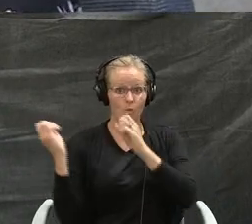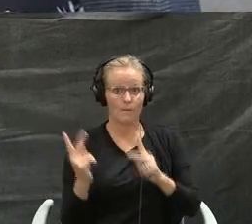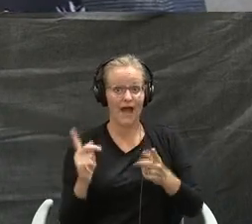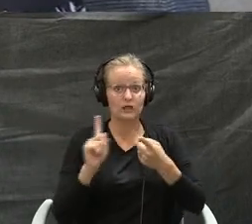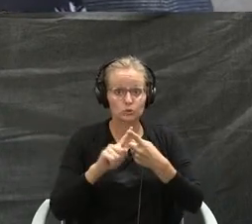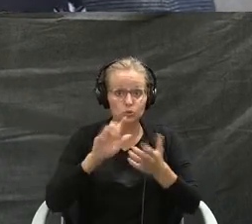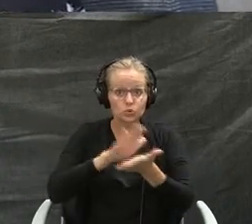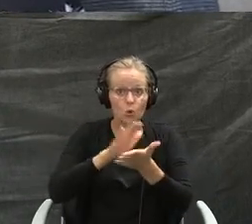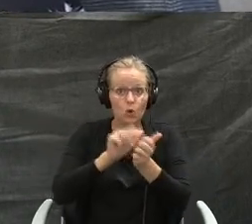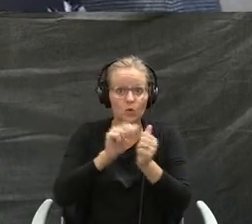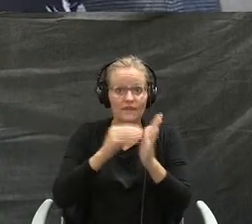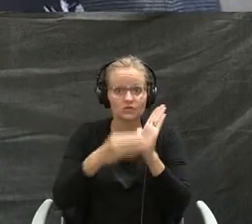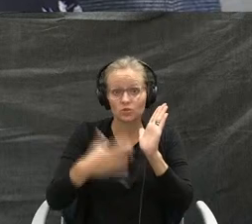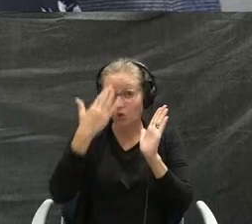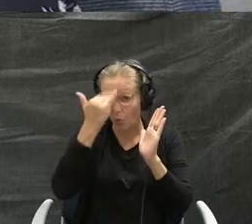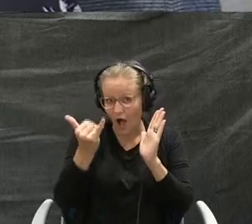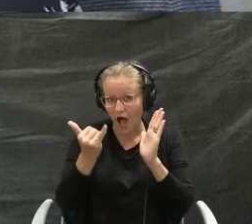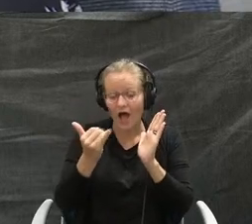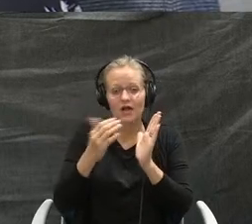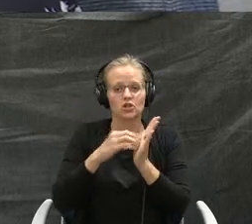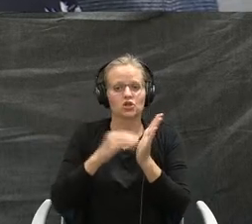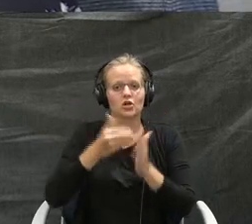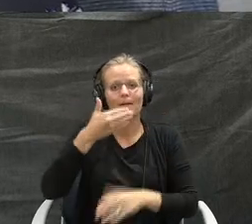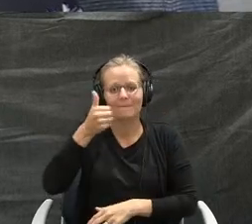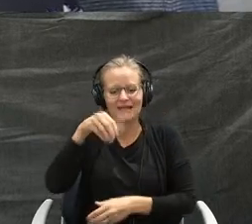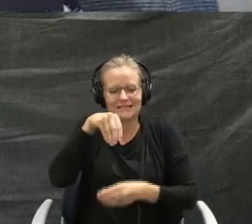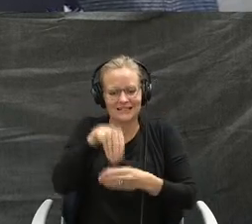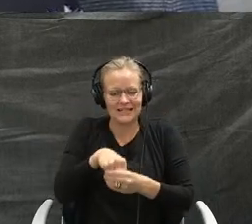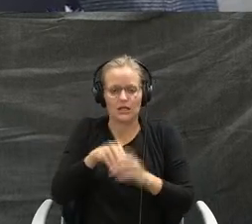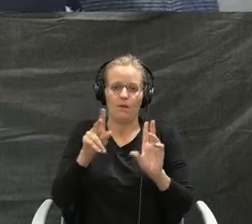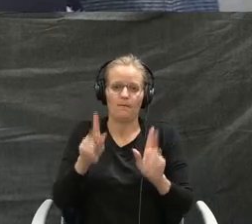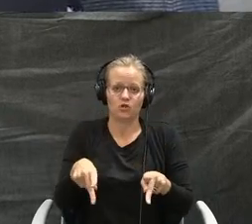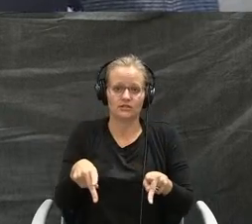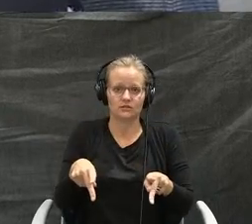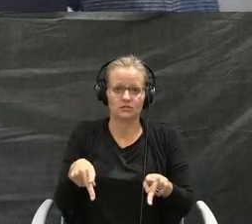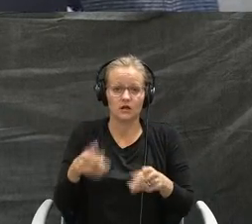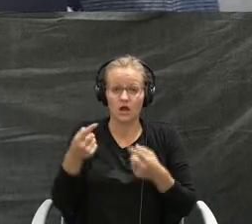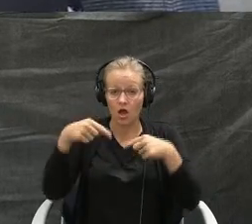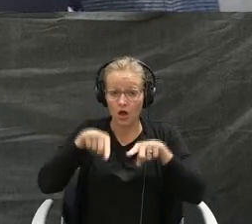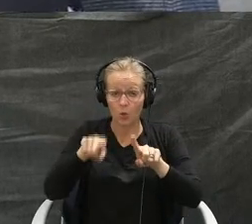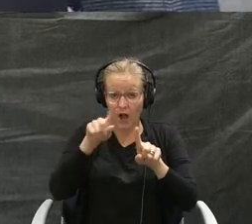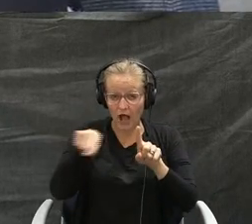best in person. As you consider your options, I hope you will think carefully about the unique